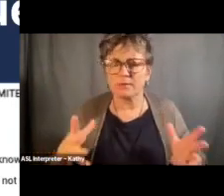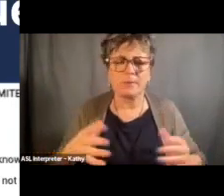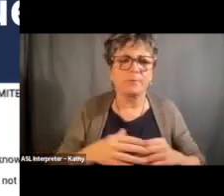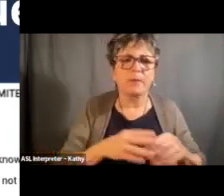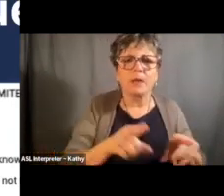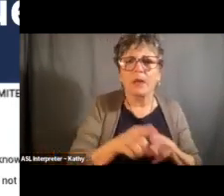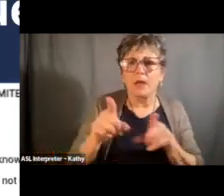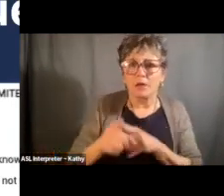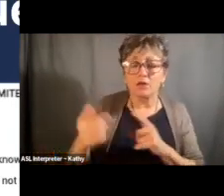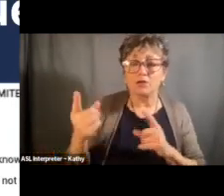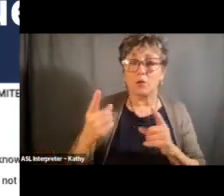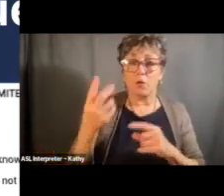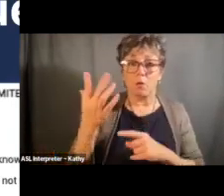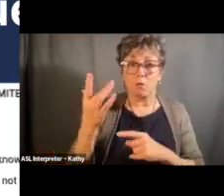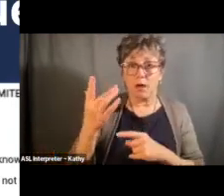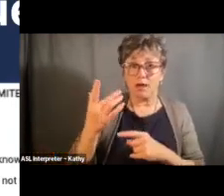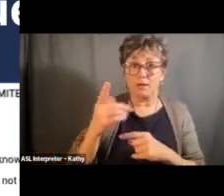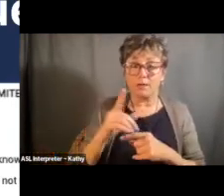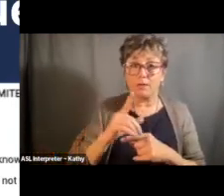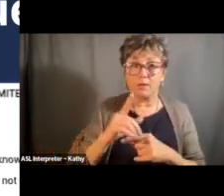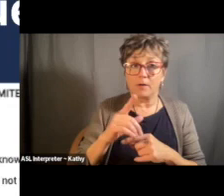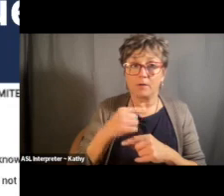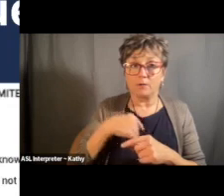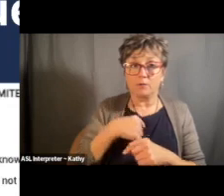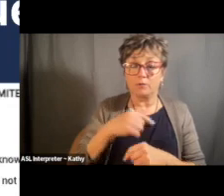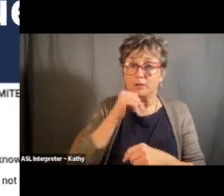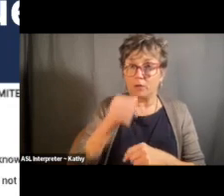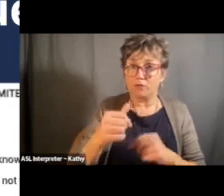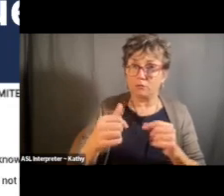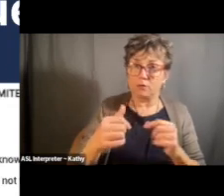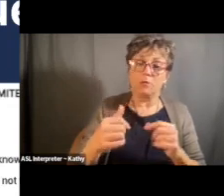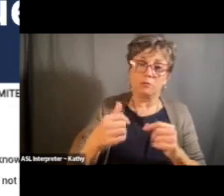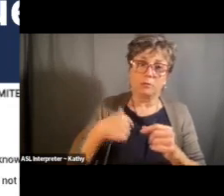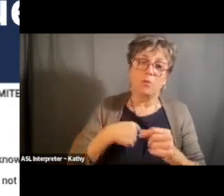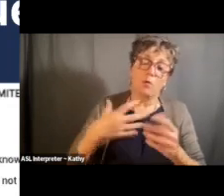is that it's important to know what the status of quality of life was before treatment versus